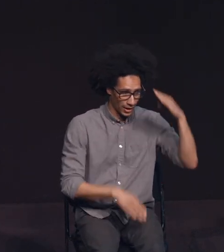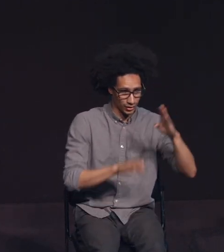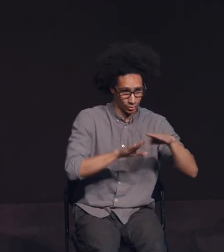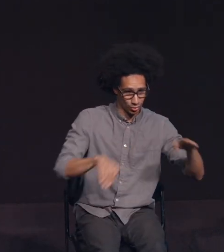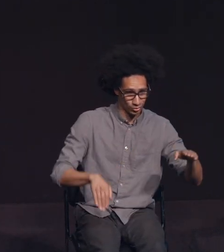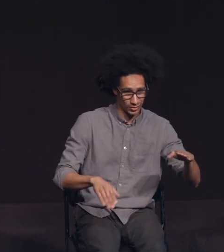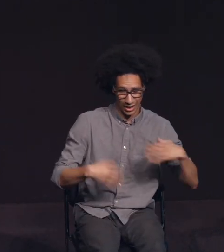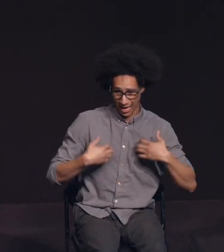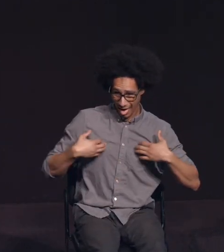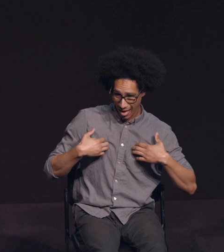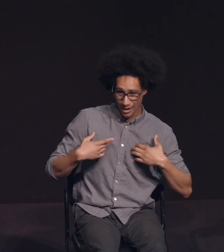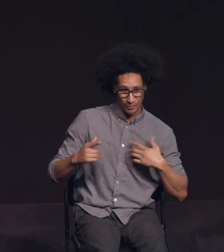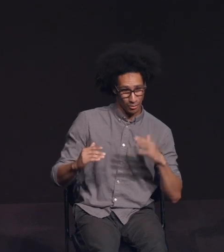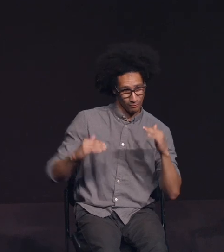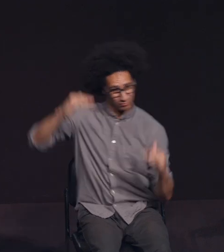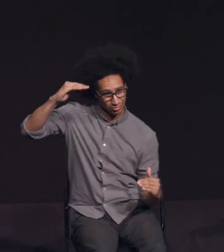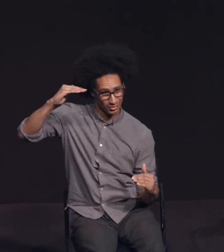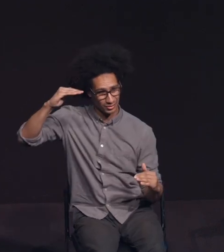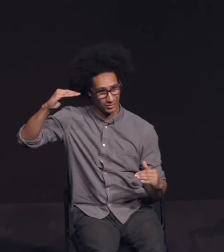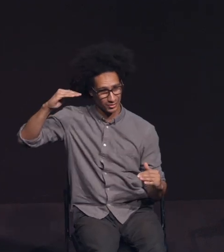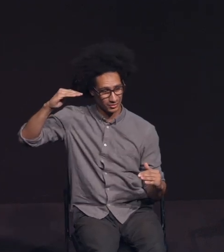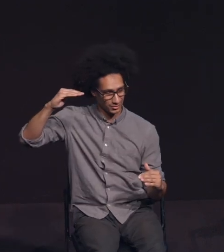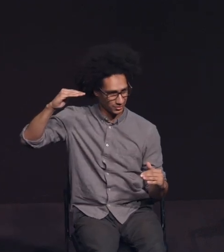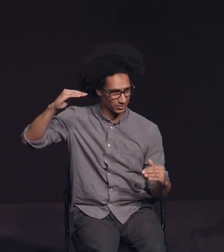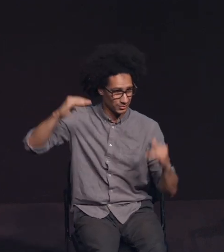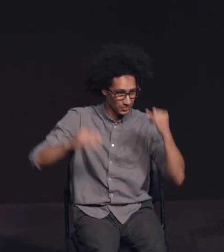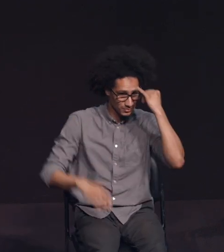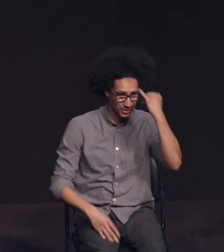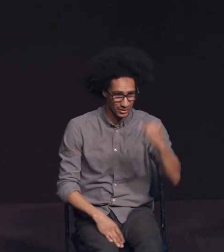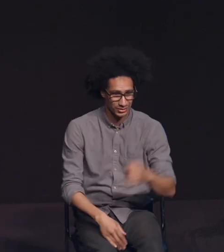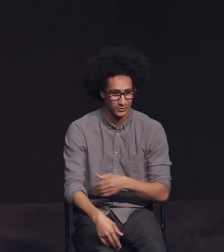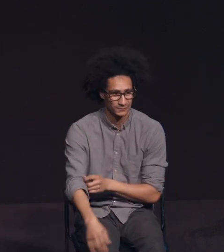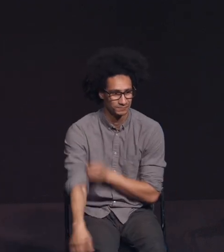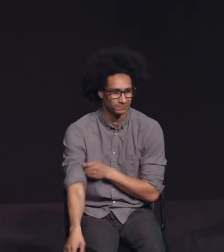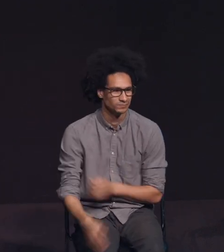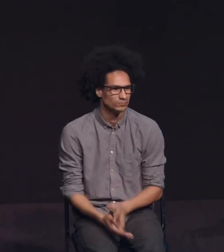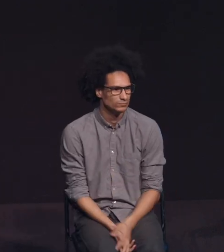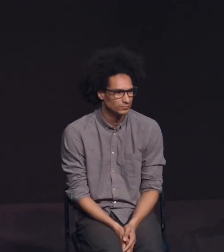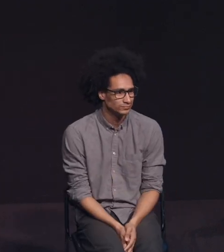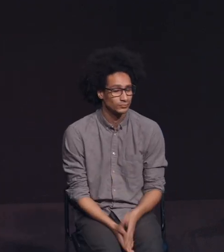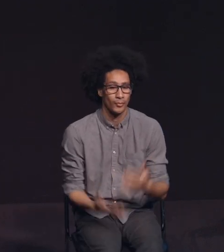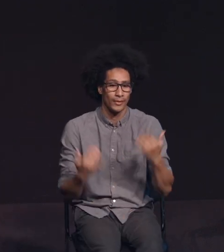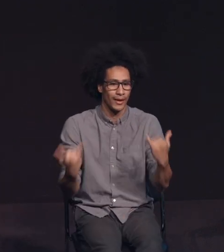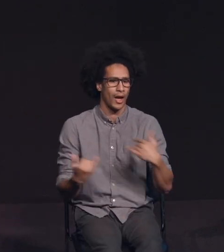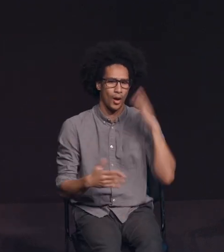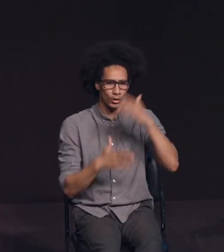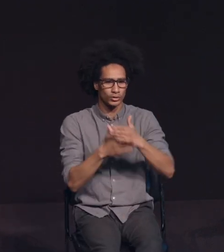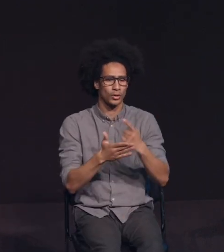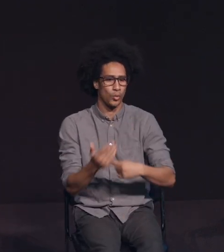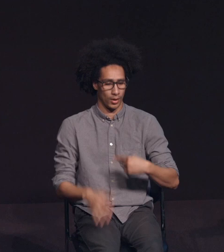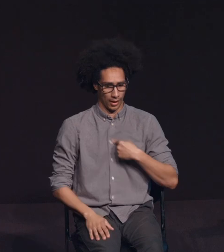And so I wanted to share a little bit from some of the work that I'm doing around representations of Blackness,